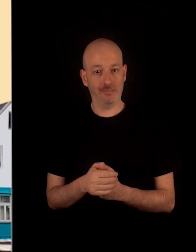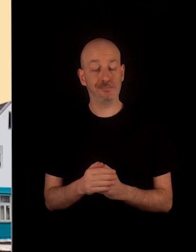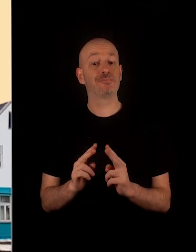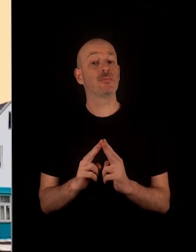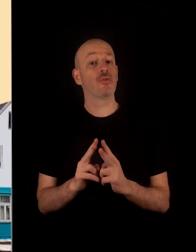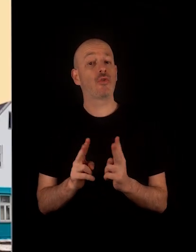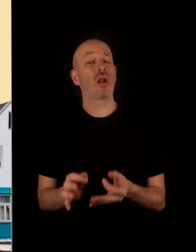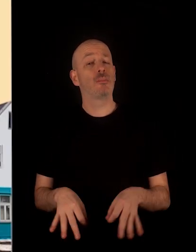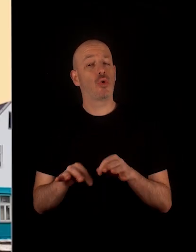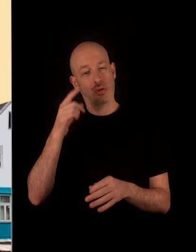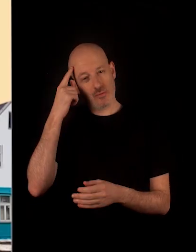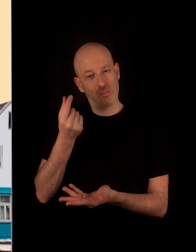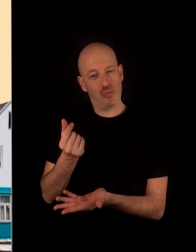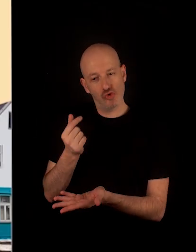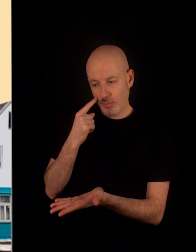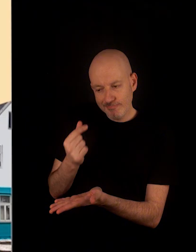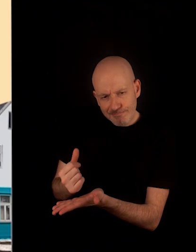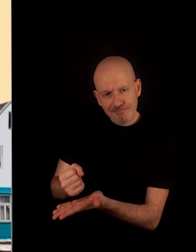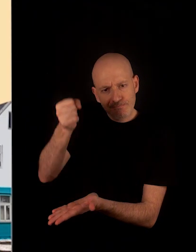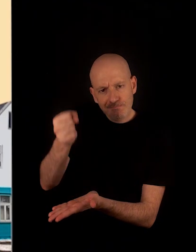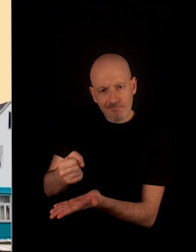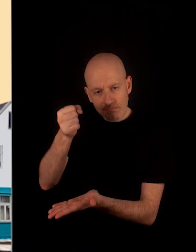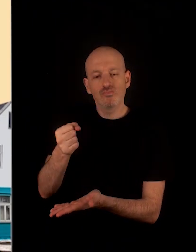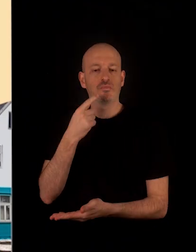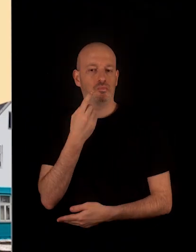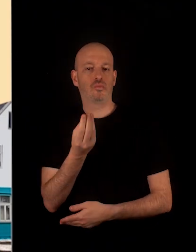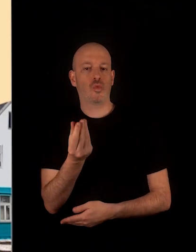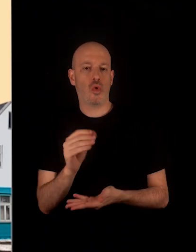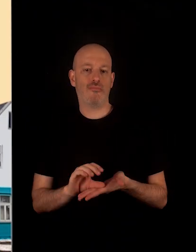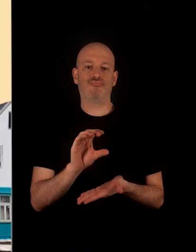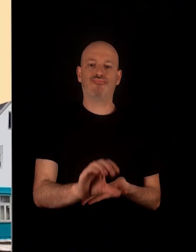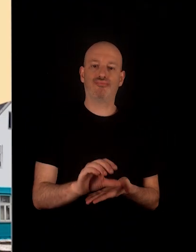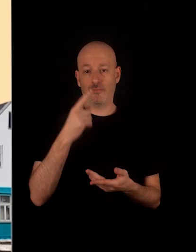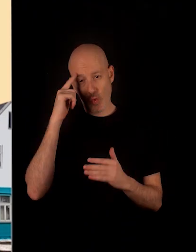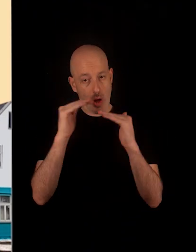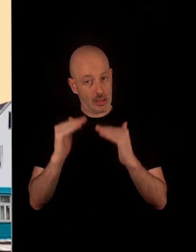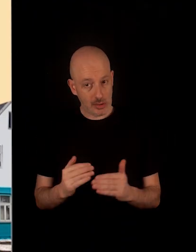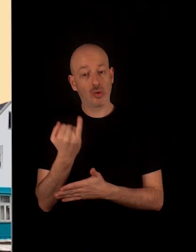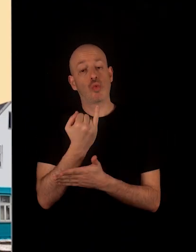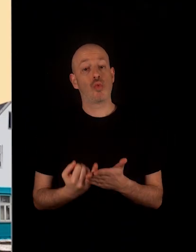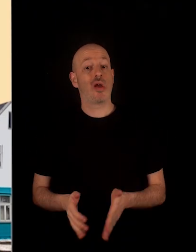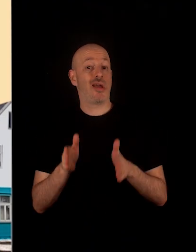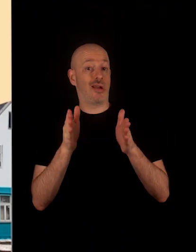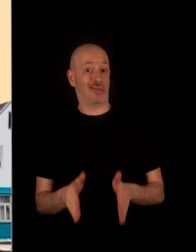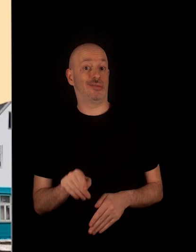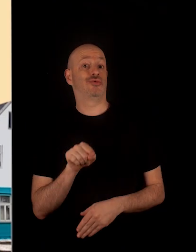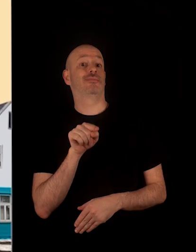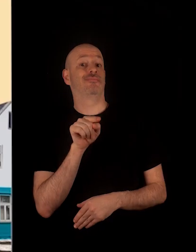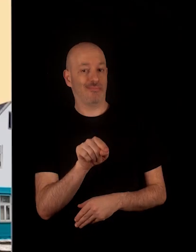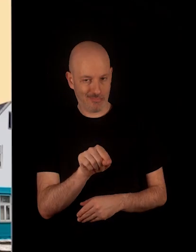And unfortunately this is not possible. Every legal entity can apply only once under each call.